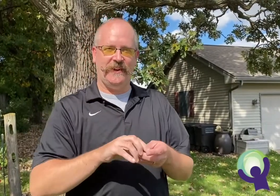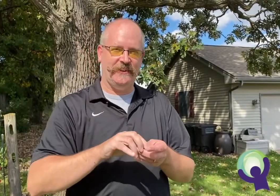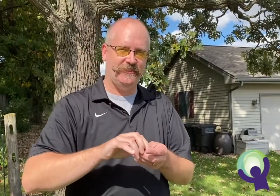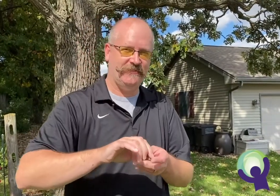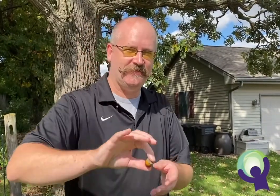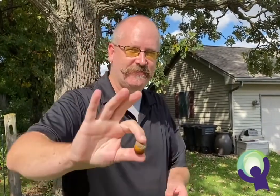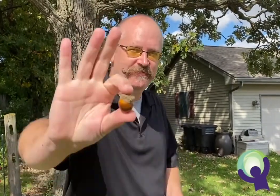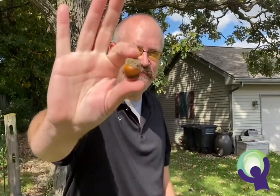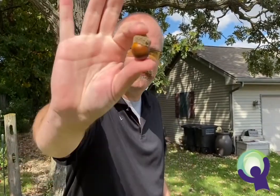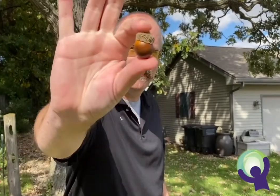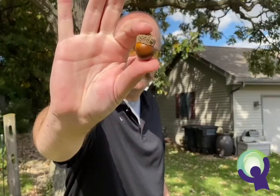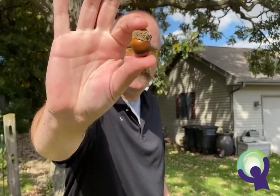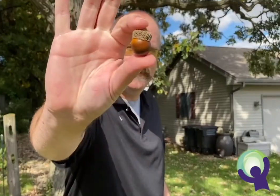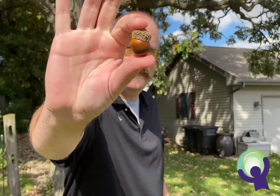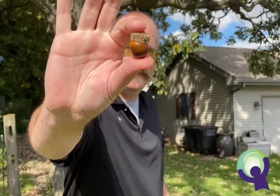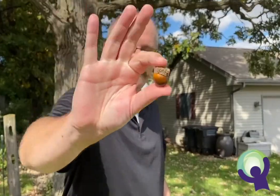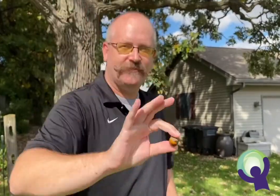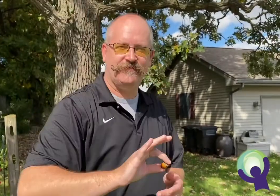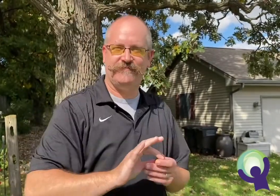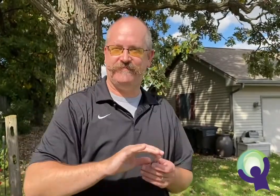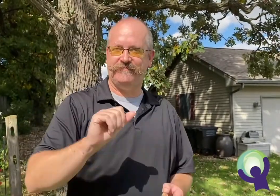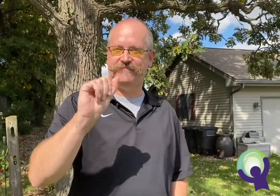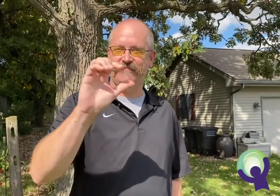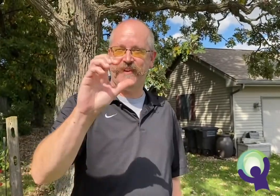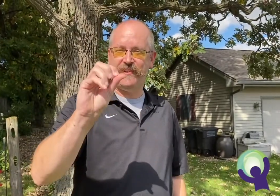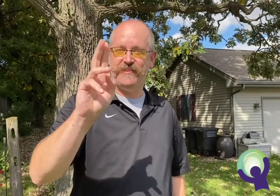I noticed today an acorn on the ground.